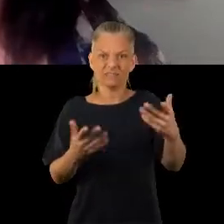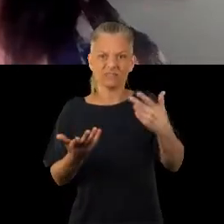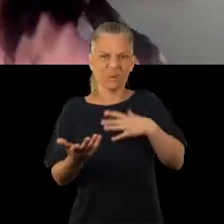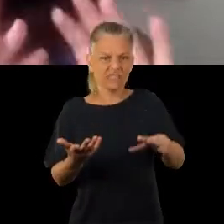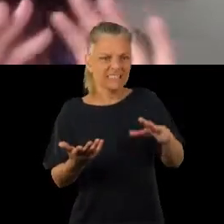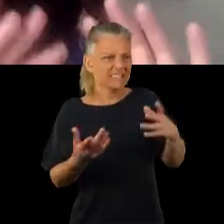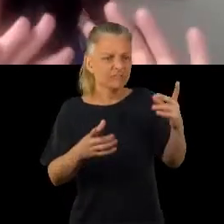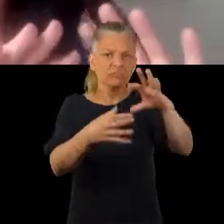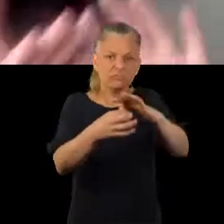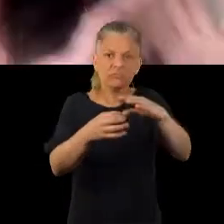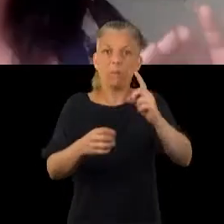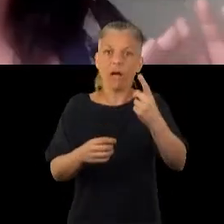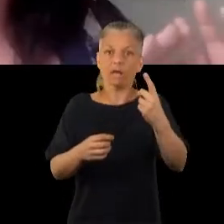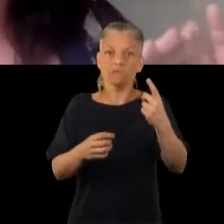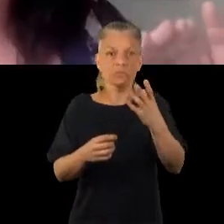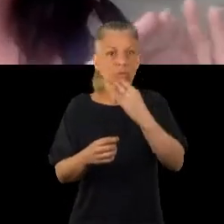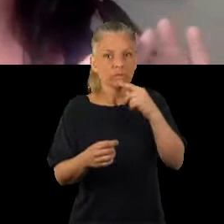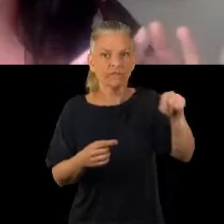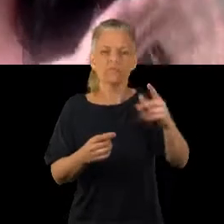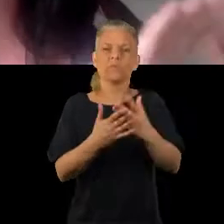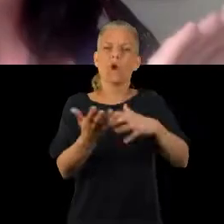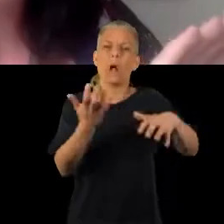of like, the way that peers can be set aside because they’re seen as more like patients.